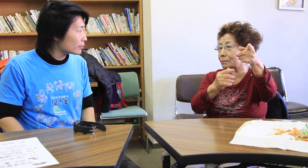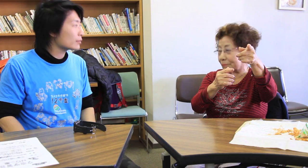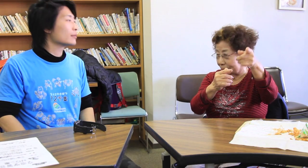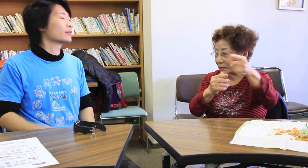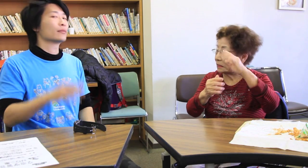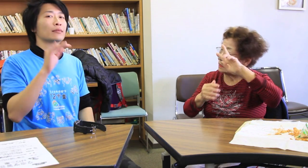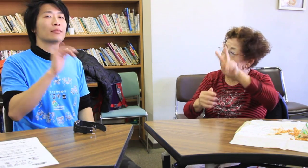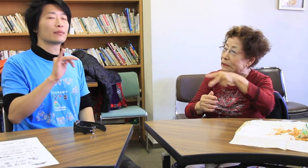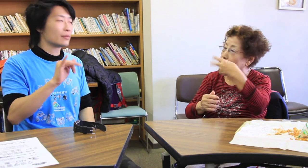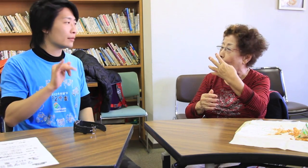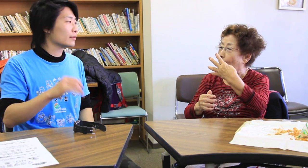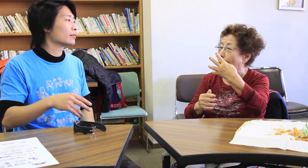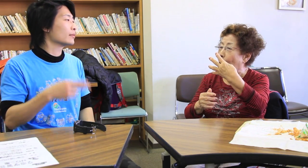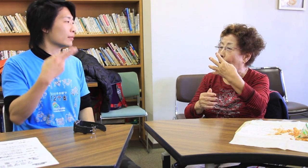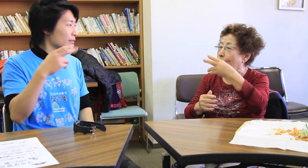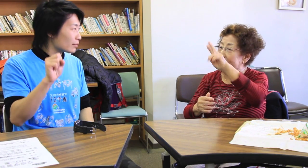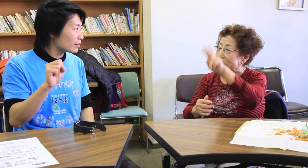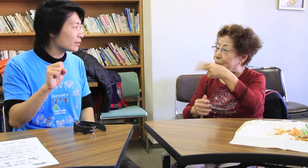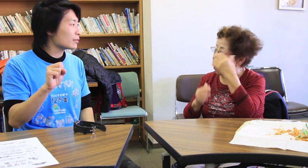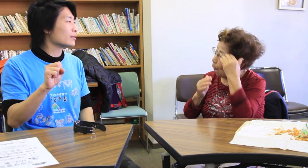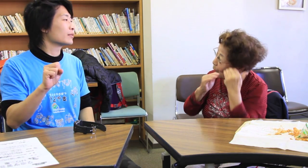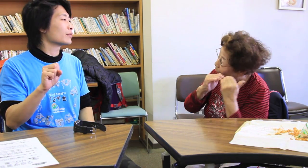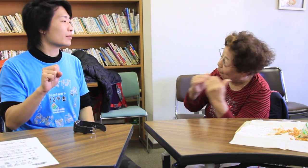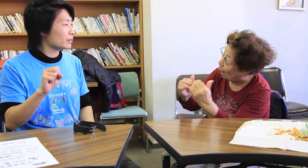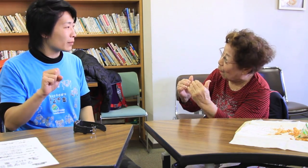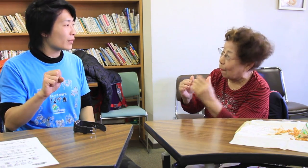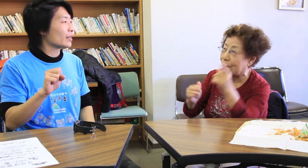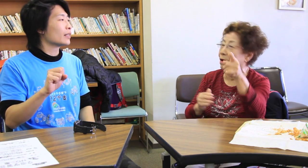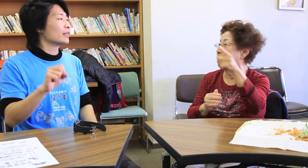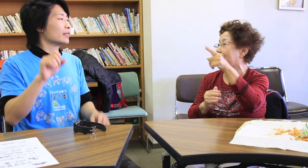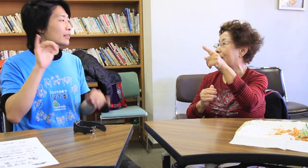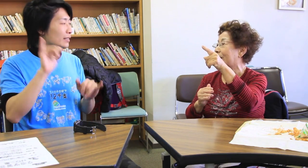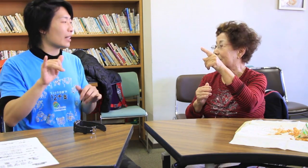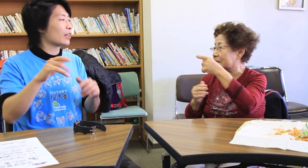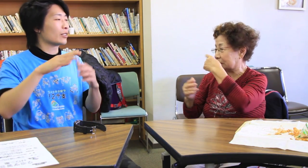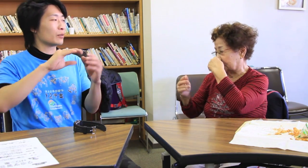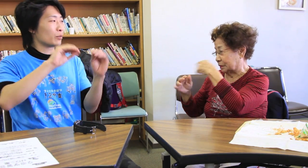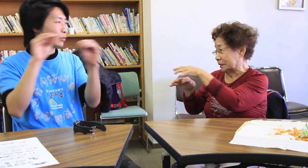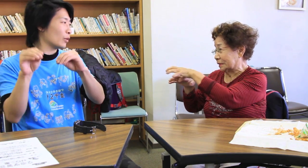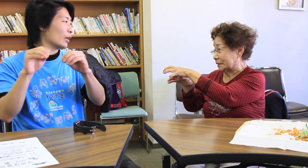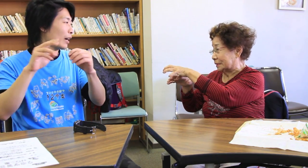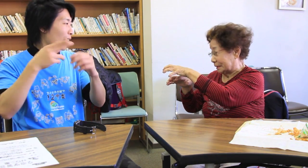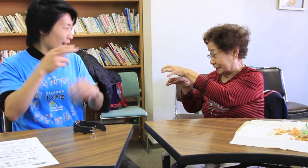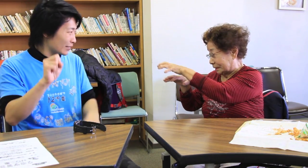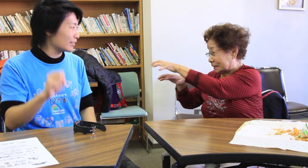I graduated from the Osaka Deaf School. I lived in the dorms, because my hometown was too far.